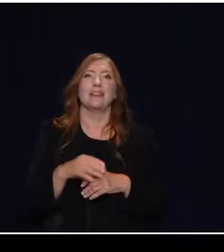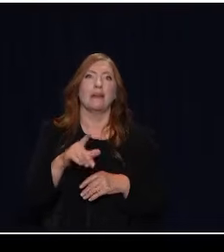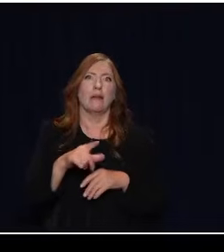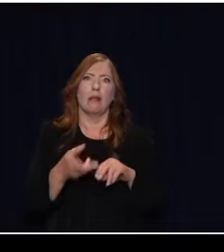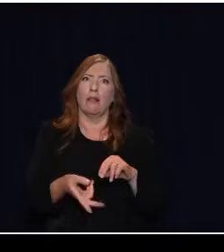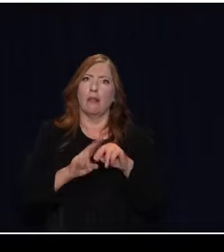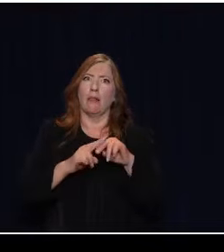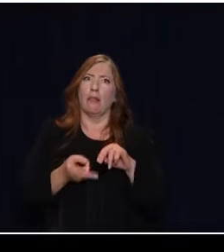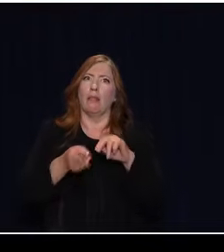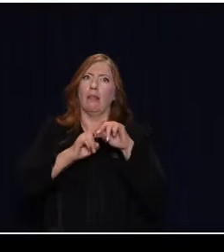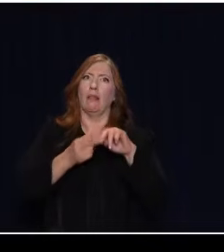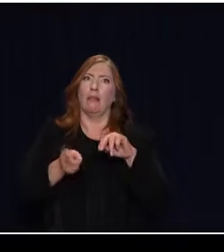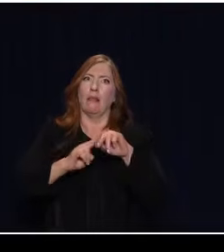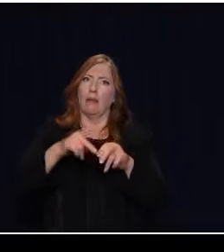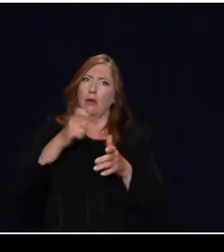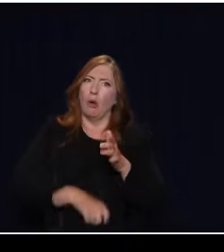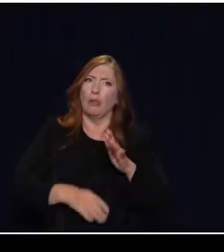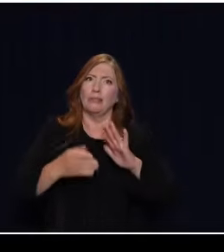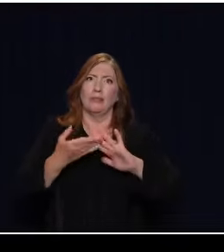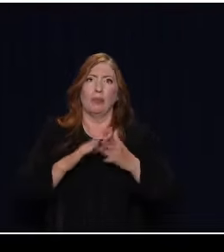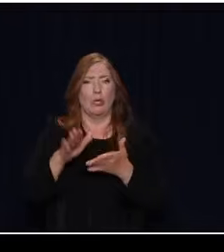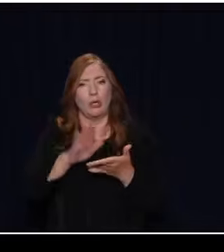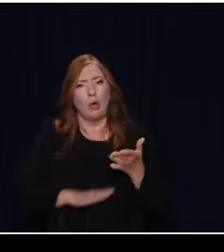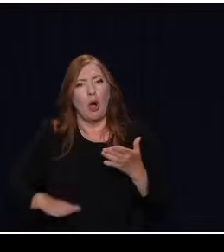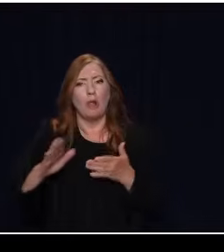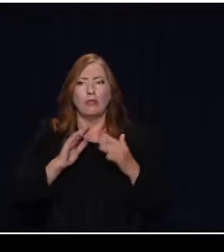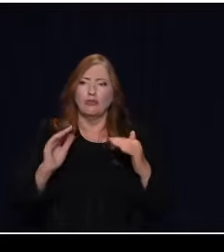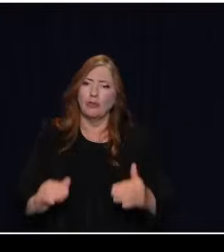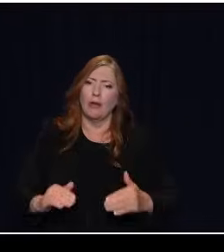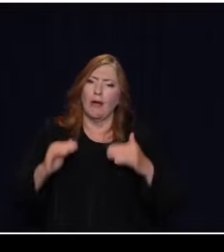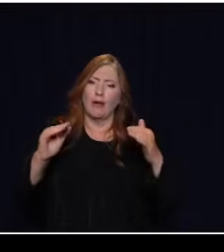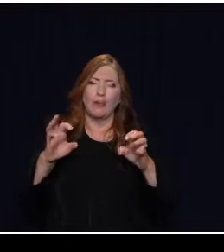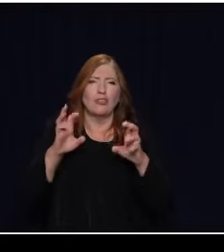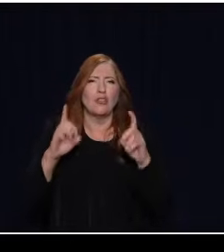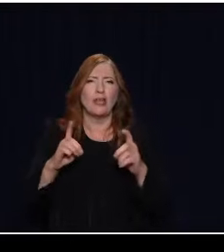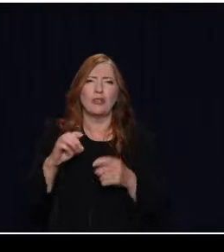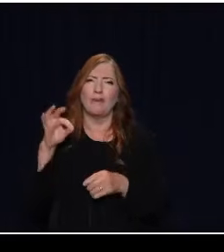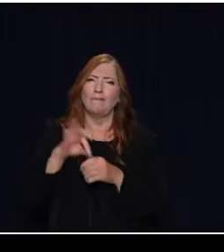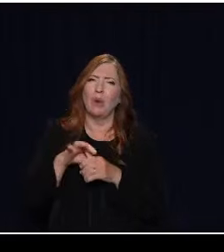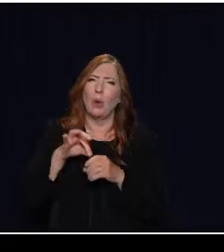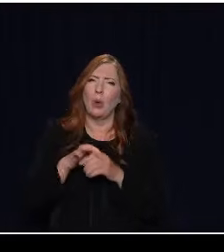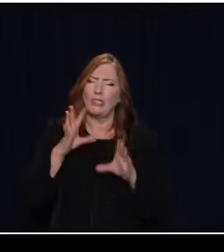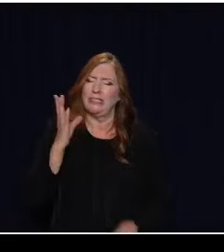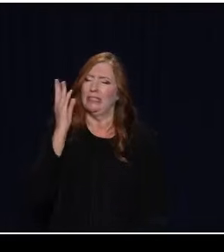FROM GRADUATIONS HAPPENING ACROSS THE VALLEY, TO PIVOT A LITTLE BIT.